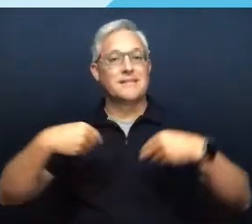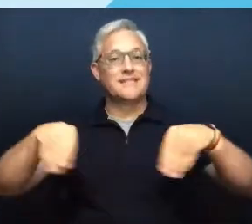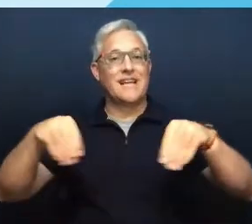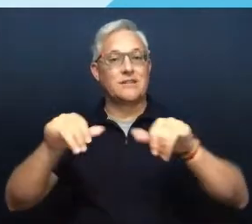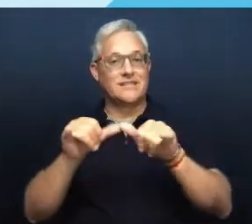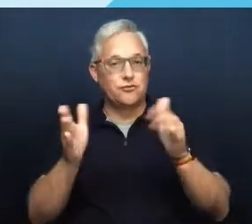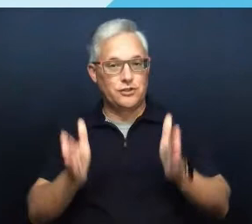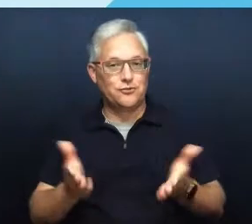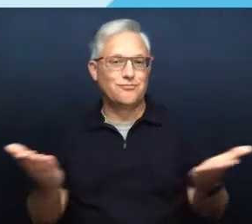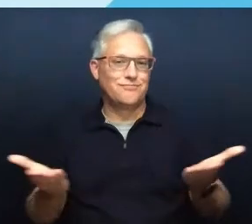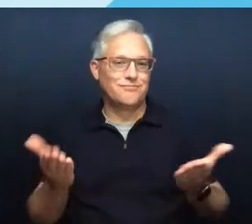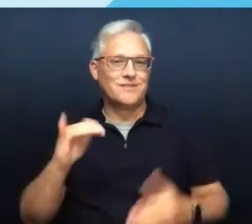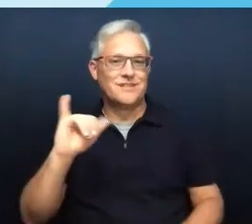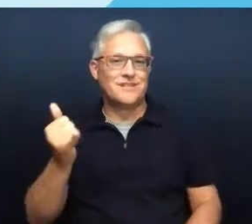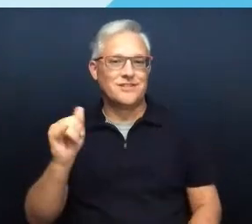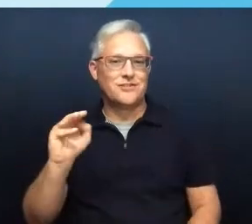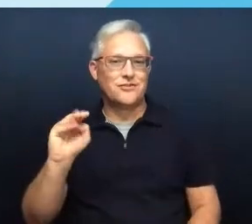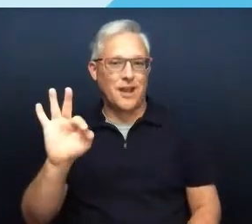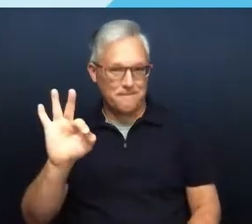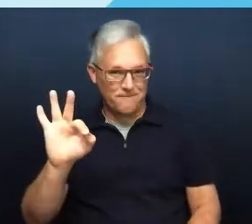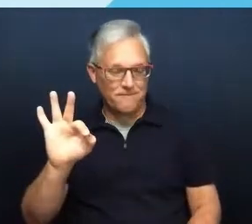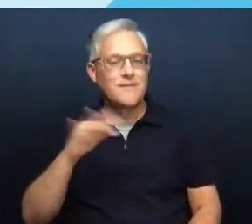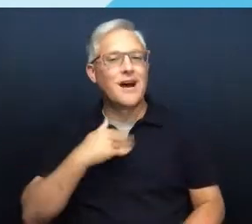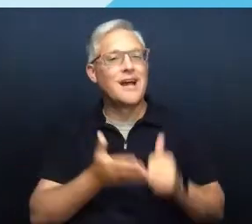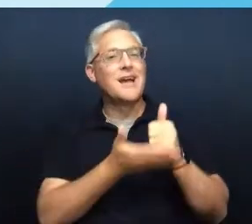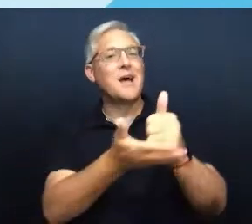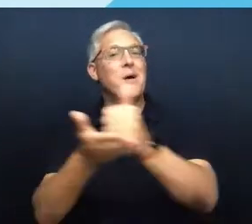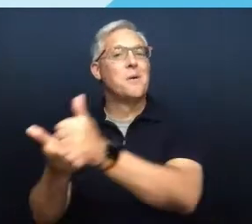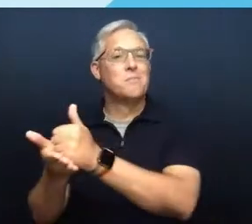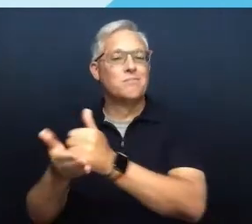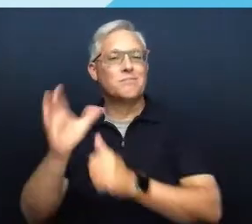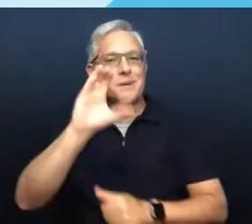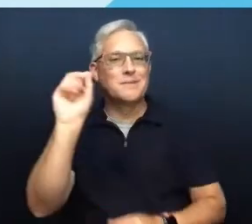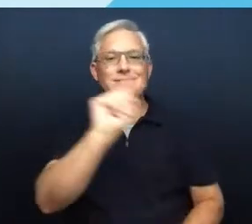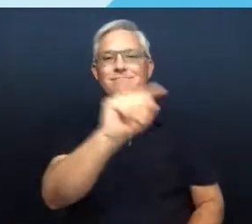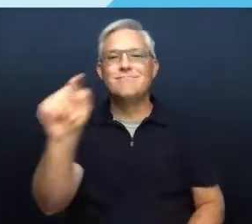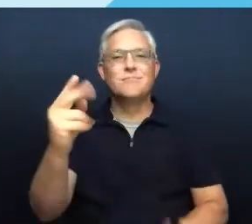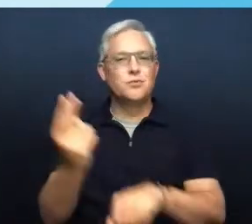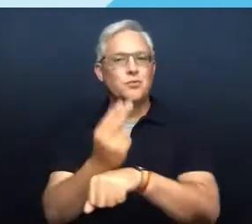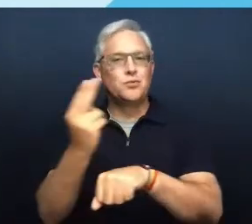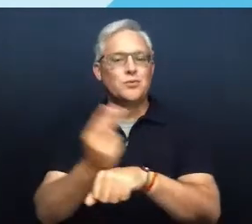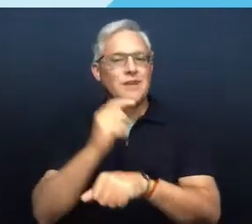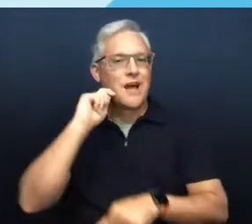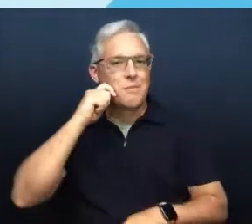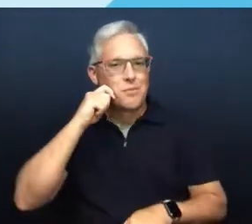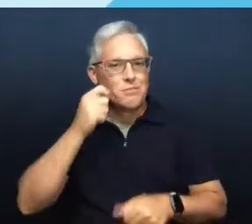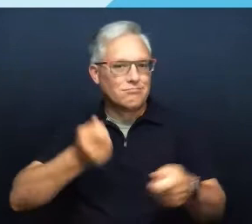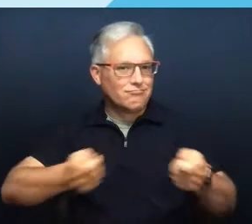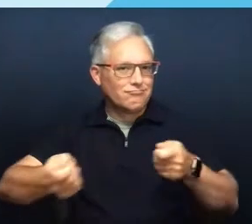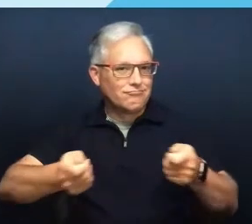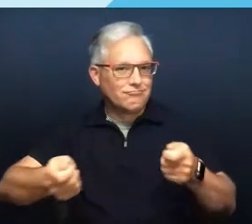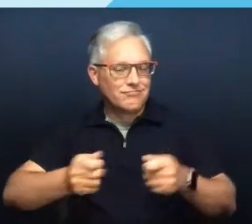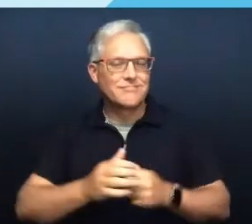organizations succeed with their Apple management. When I'm not working, my wife and I are busy with two